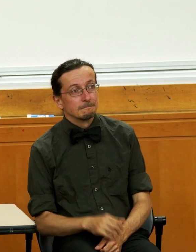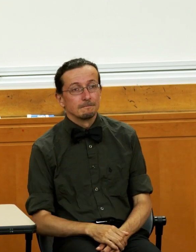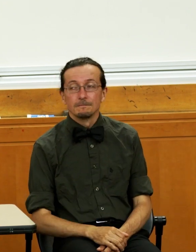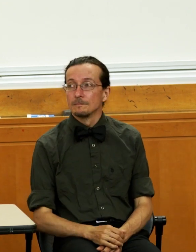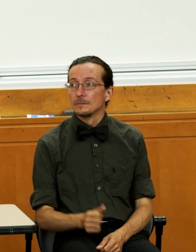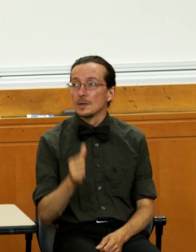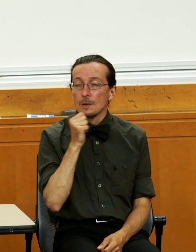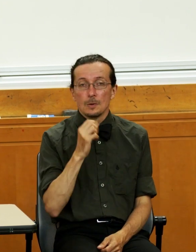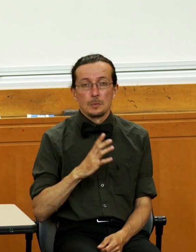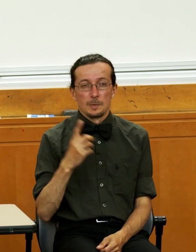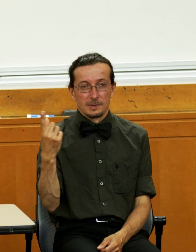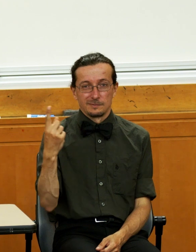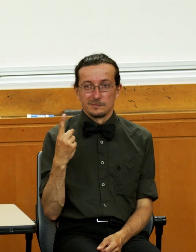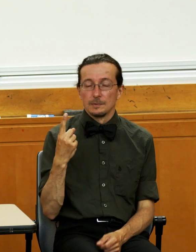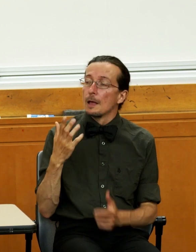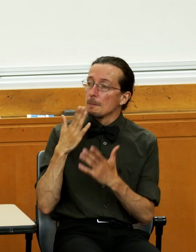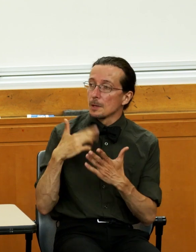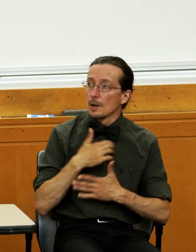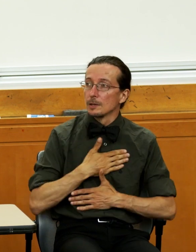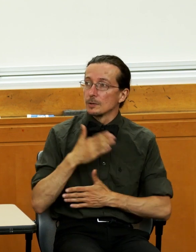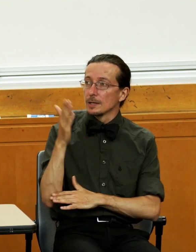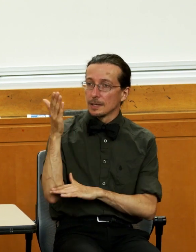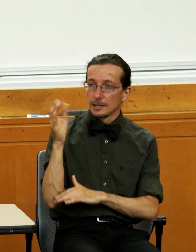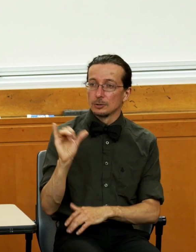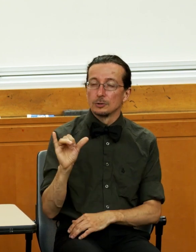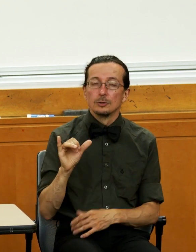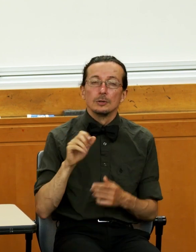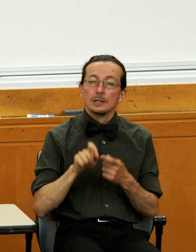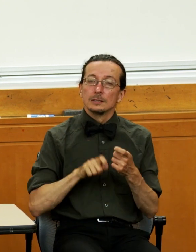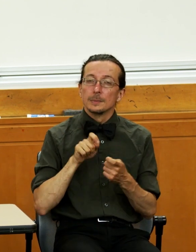Thank you, I really enjoyed the lecture as well. And, in particular, there were two concepts that